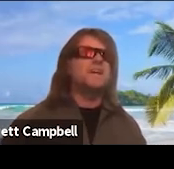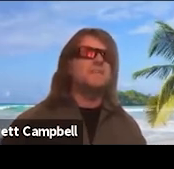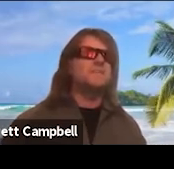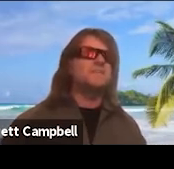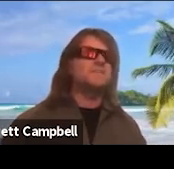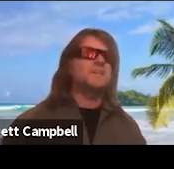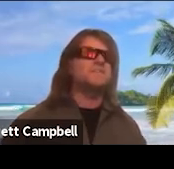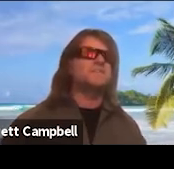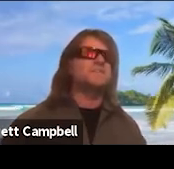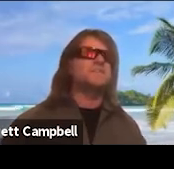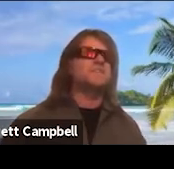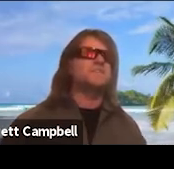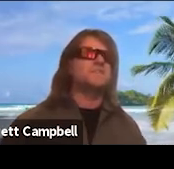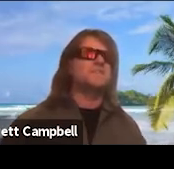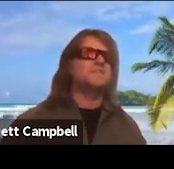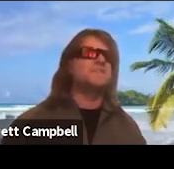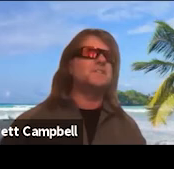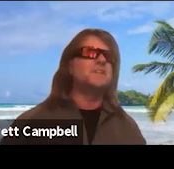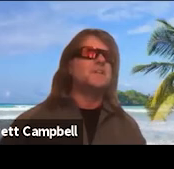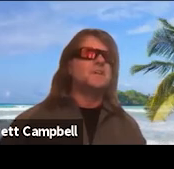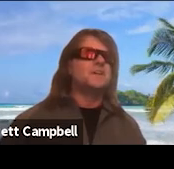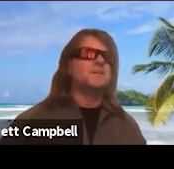yeah, I'm here, I can do these things. I do it a little differently.